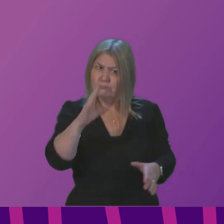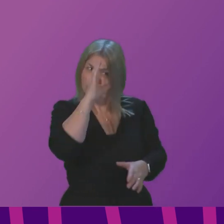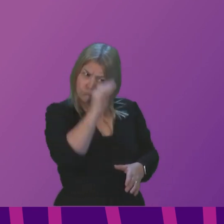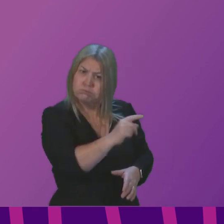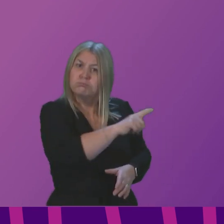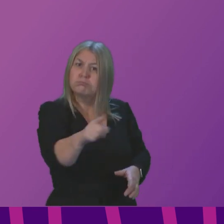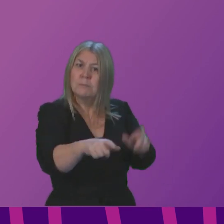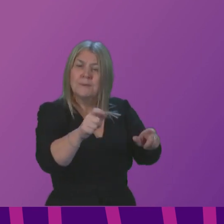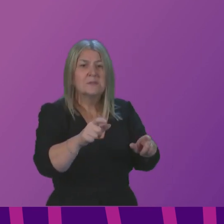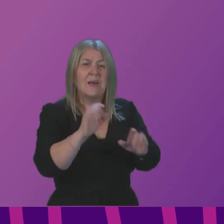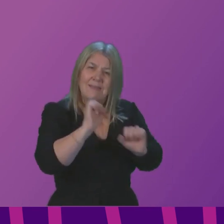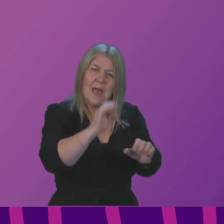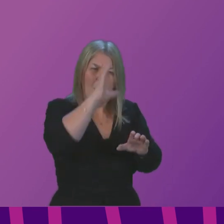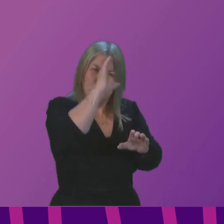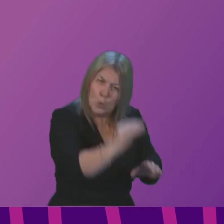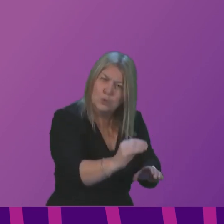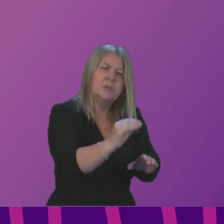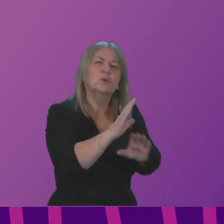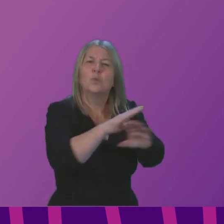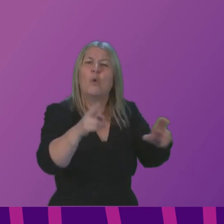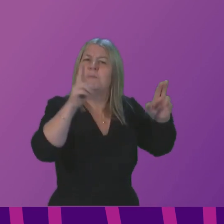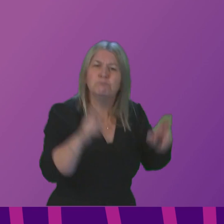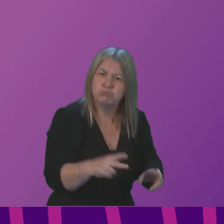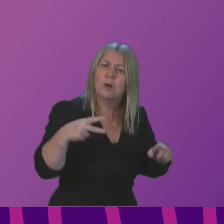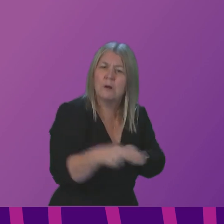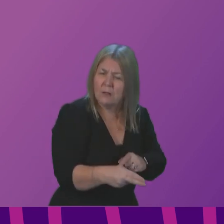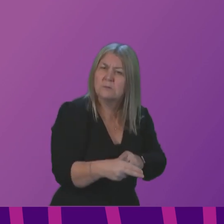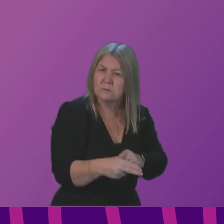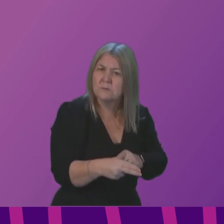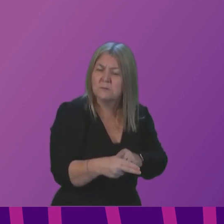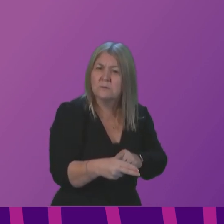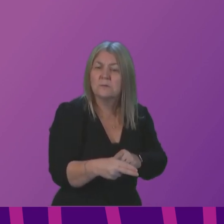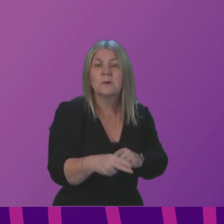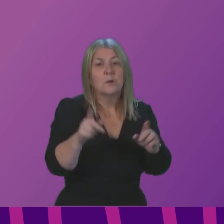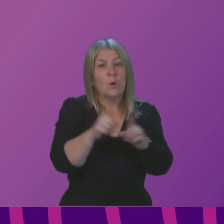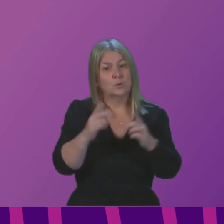be slashed? Can she commit to rent controls in next year’s housing bill—not by 2025,